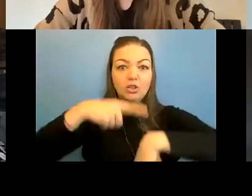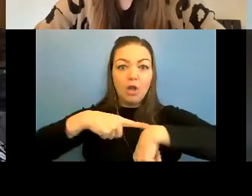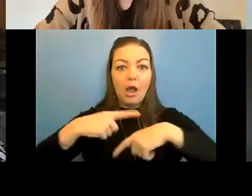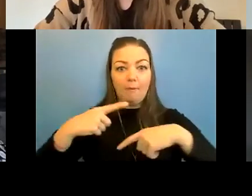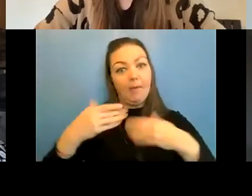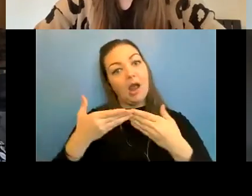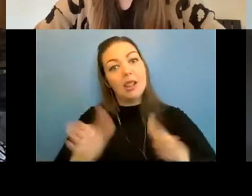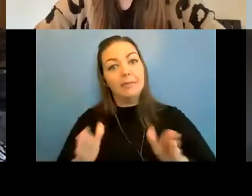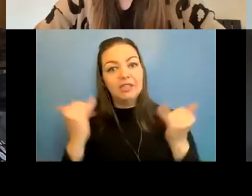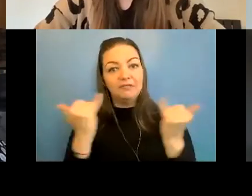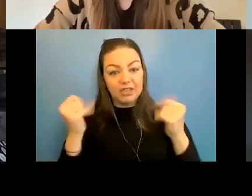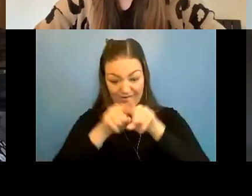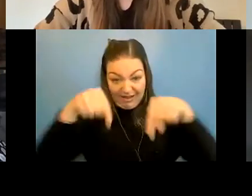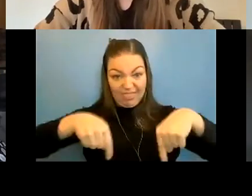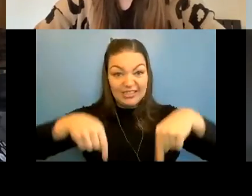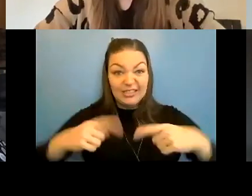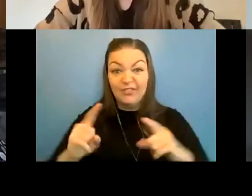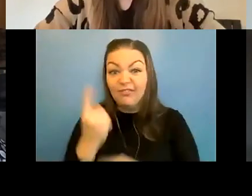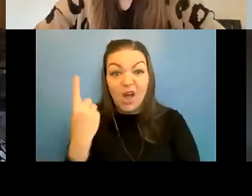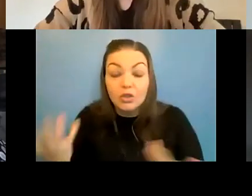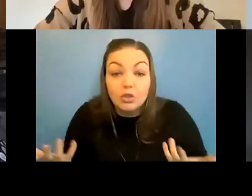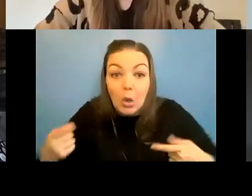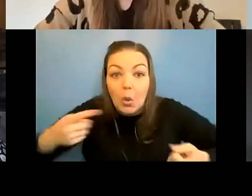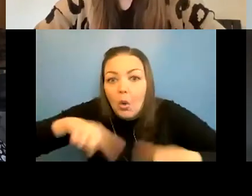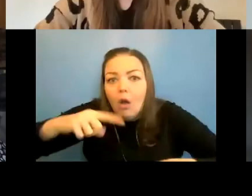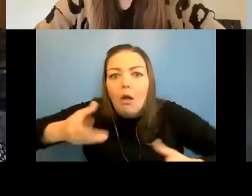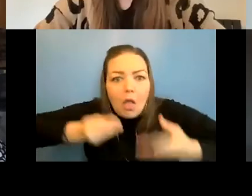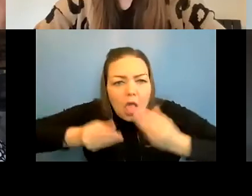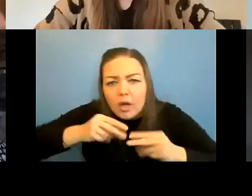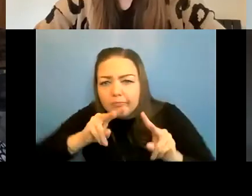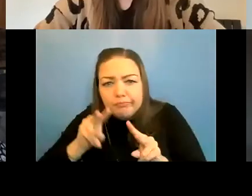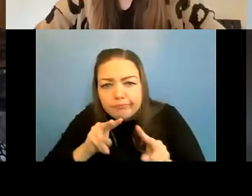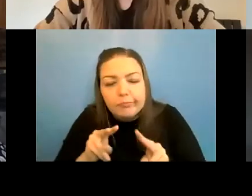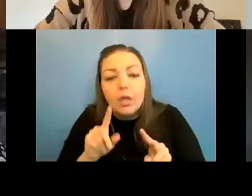Obviously it's all in a new format and we'll take it as it comes. For everybody it's the first festival we have done like this. But I just wondered if there's anything - whether